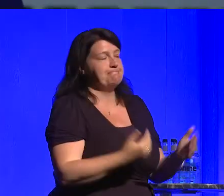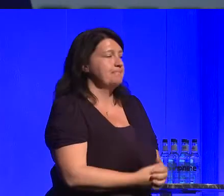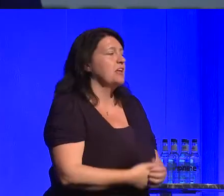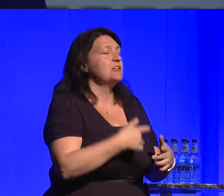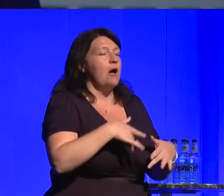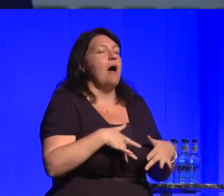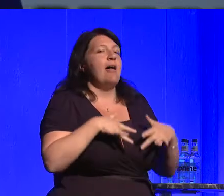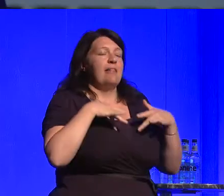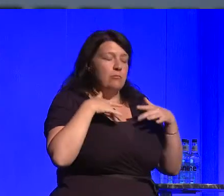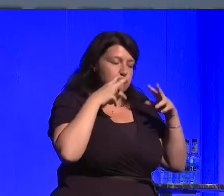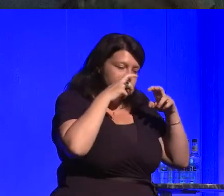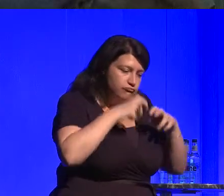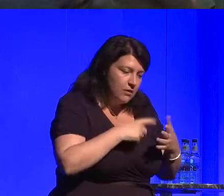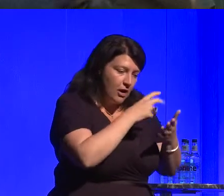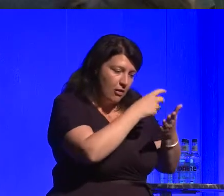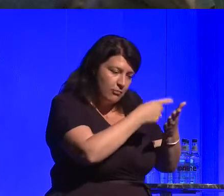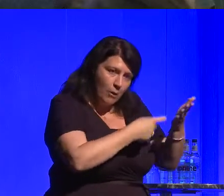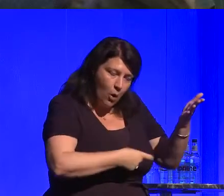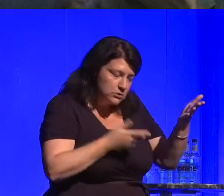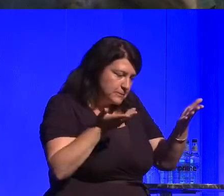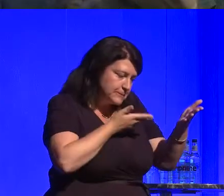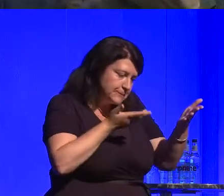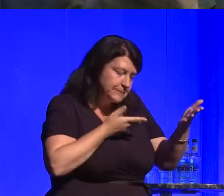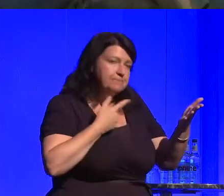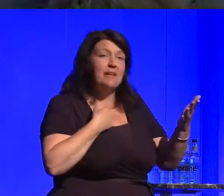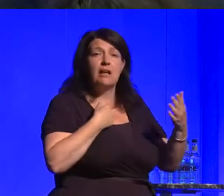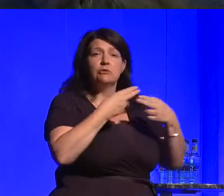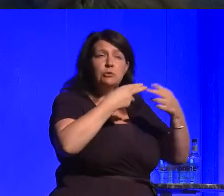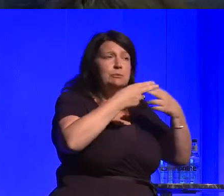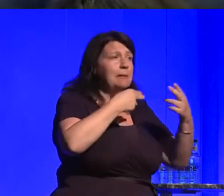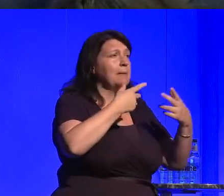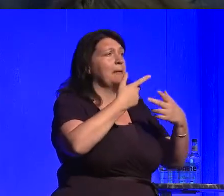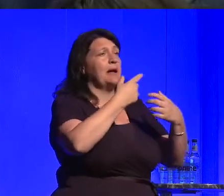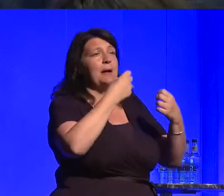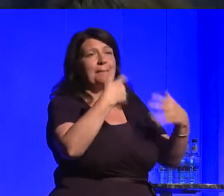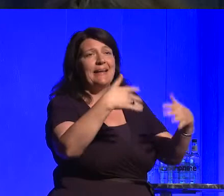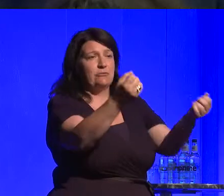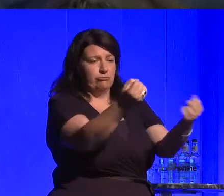We have seen a number of reports, both in the media and from Royal Colleges and institutions